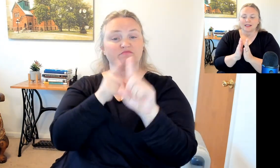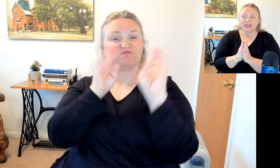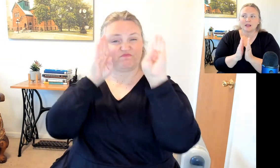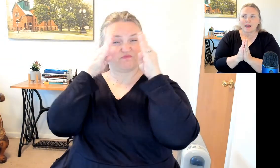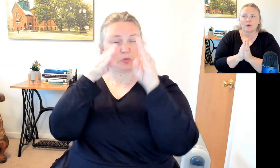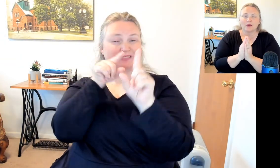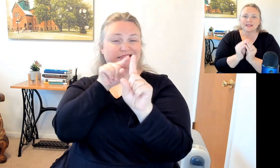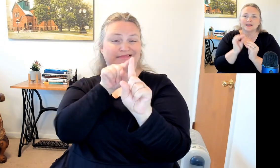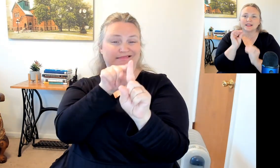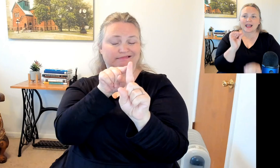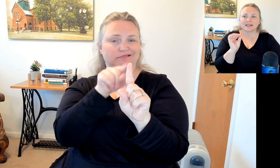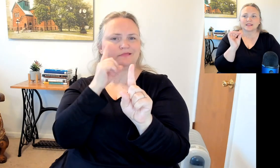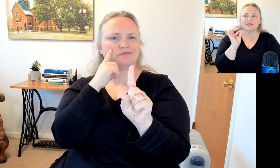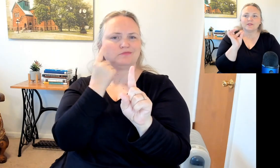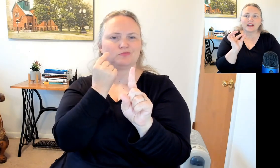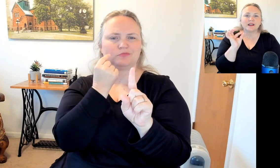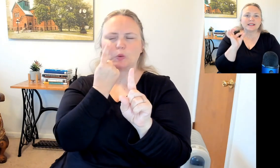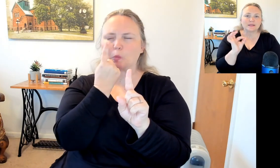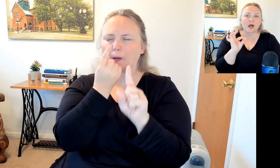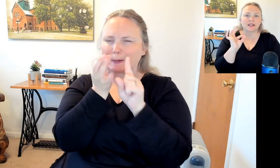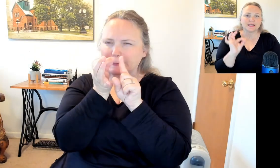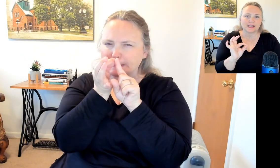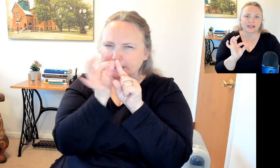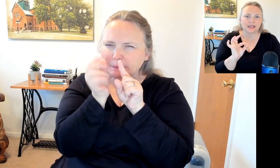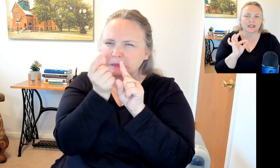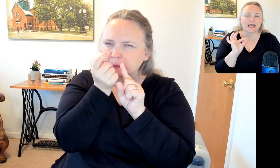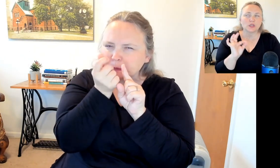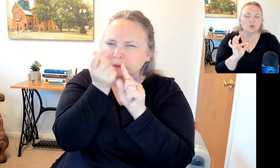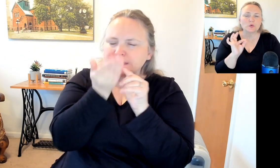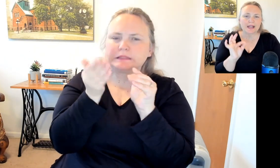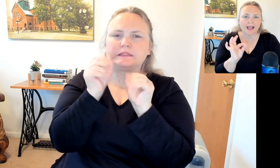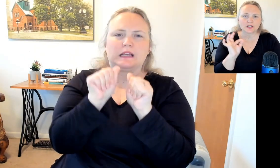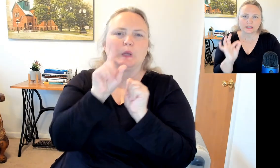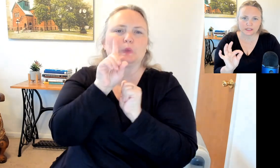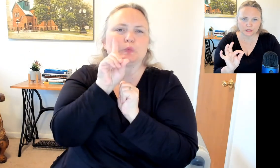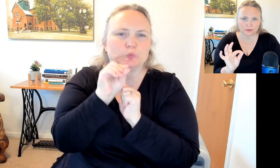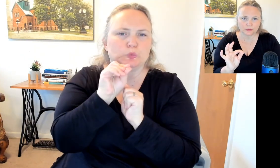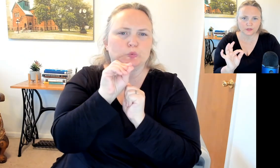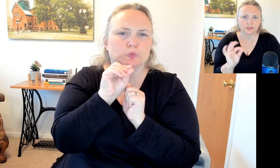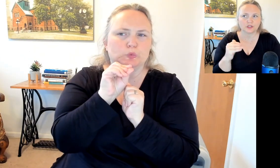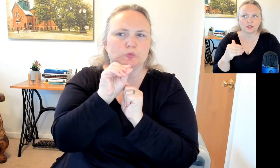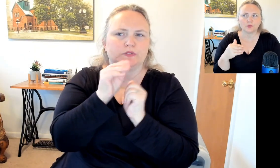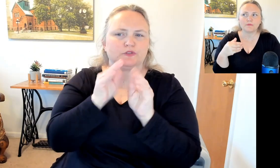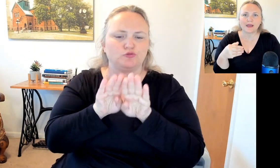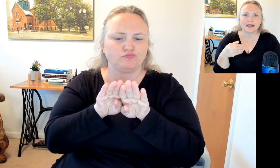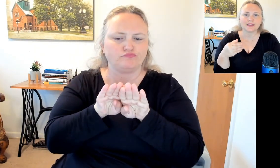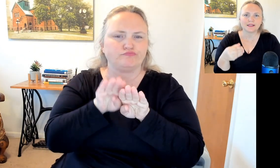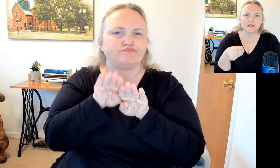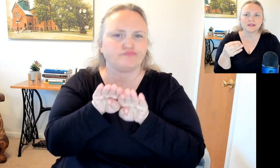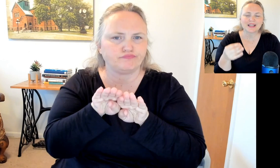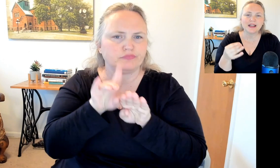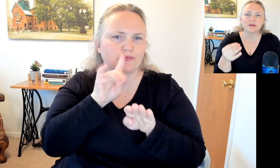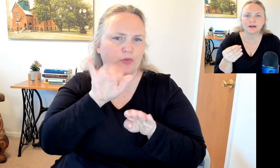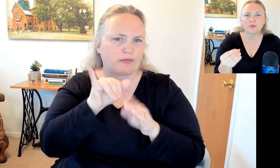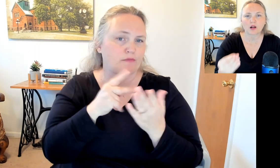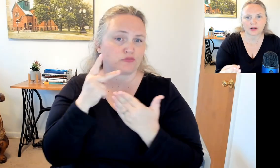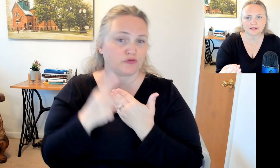Think about what is the next very smallest thing that you could actually do to make some tiny bit of progress.